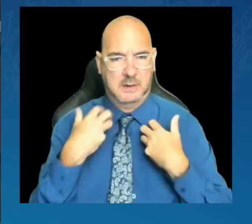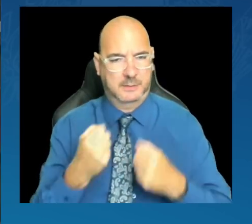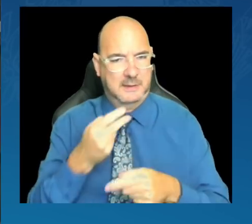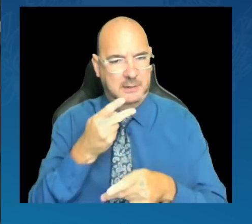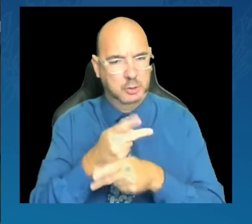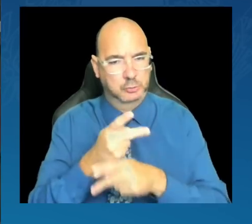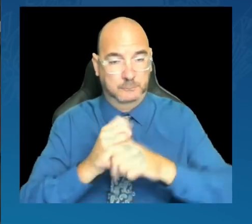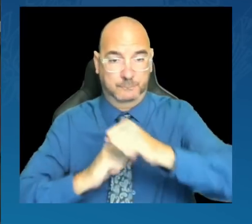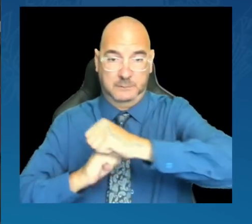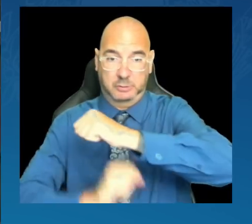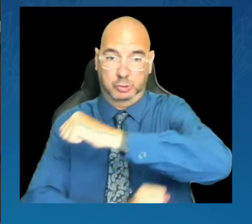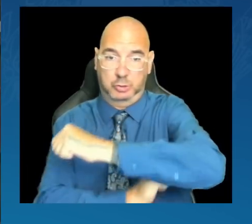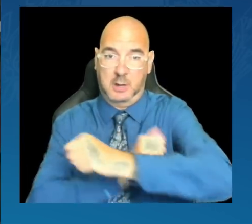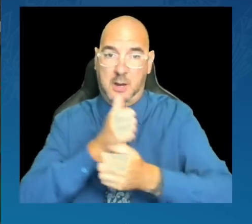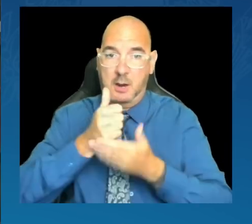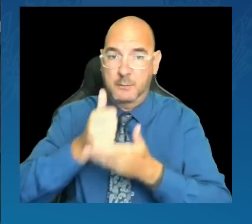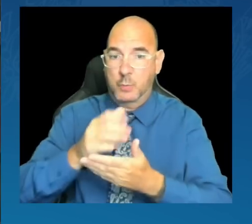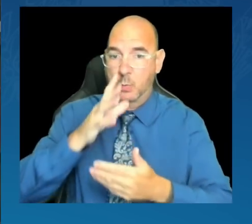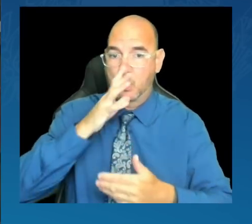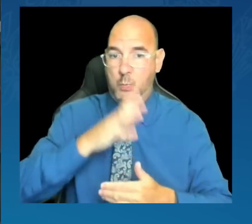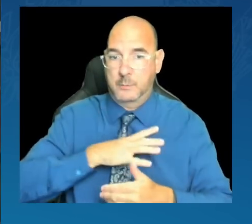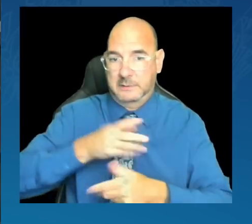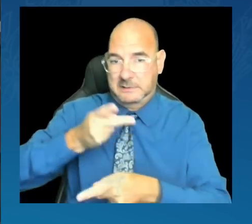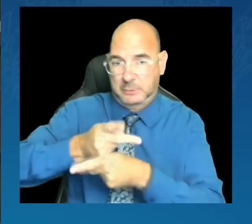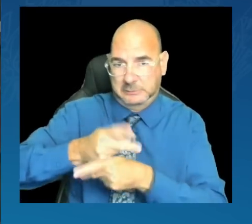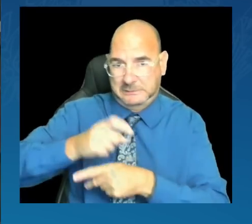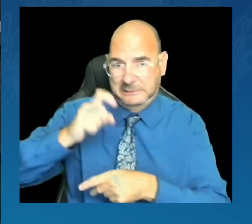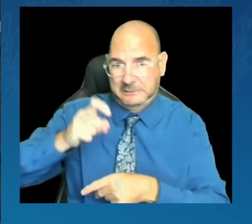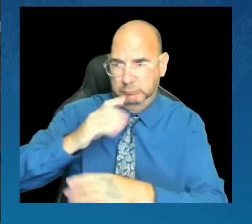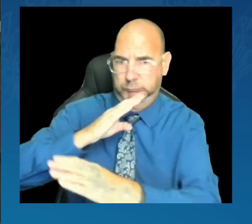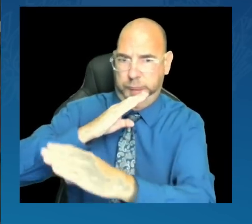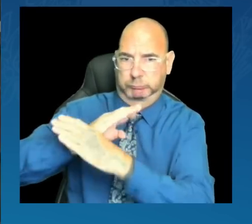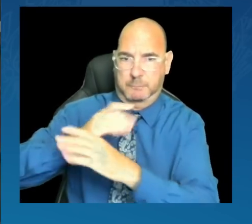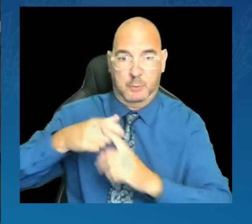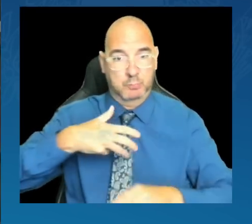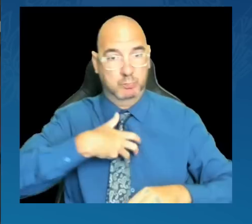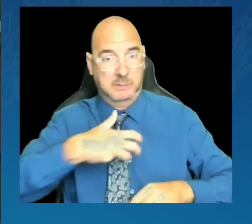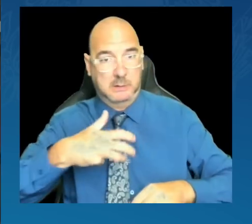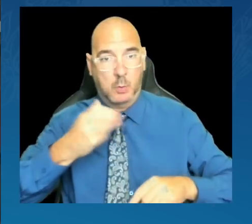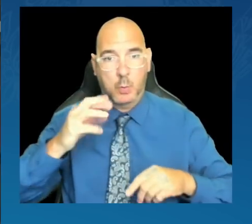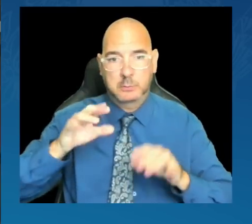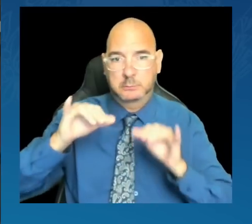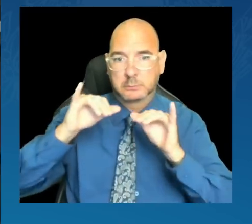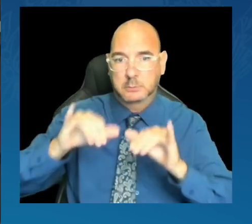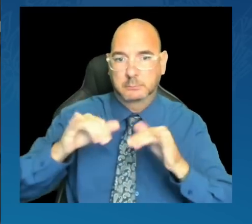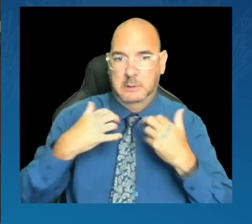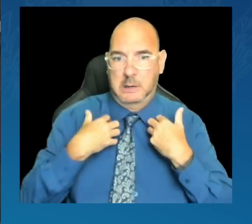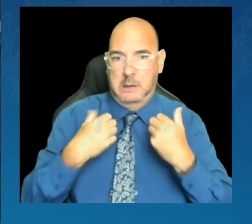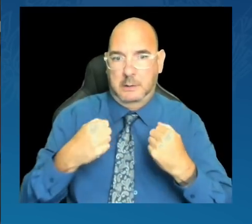whether that's to prevent pregnancy or to stay healthy during pregnancy. And helping Hoosiers get back on their feet financially.